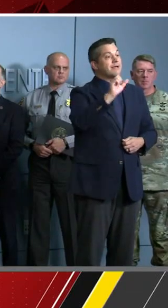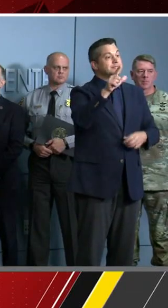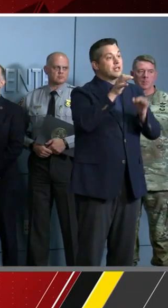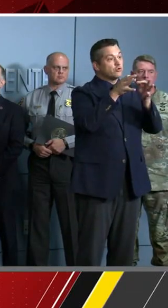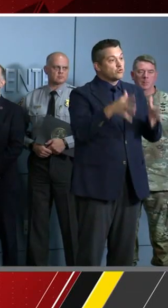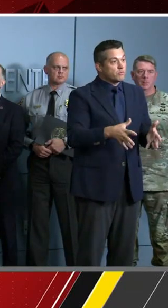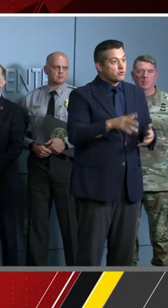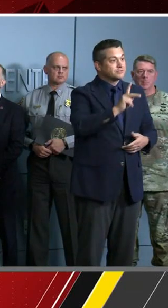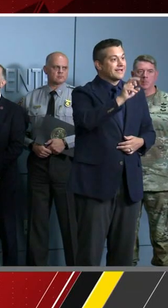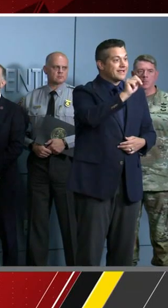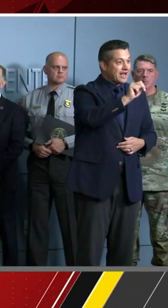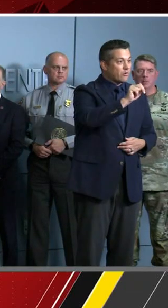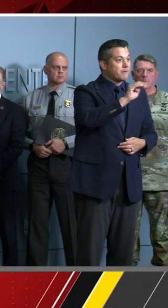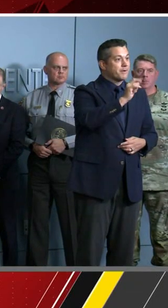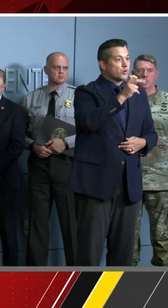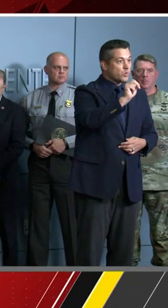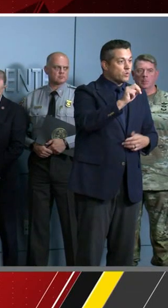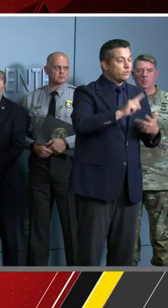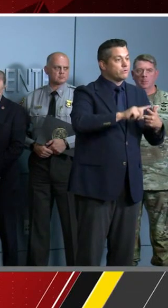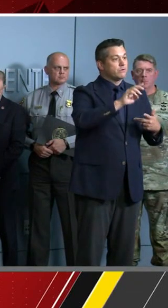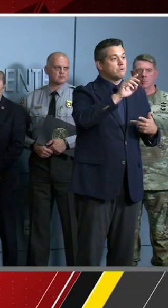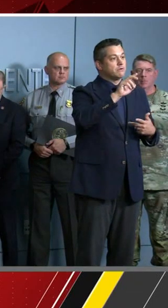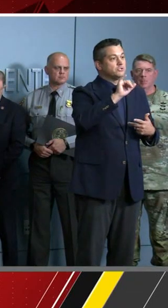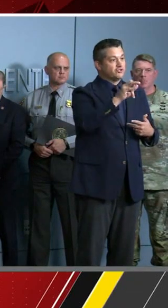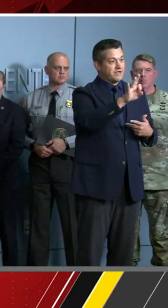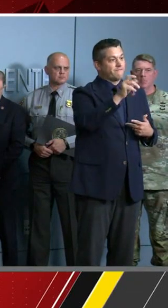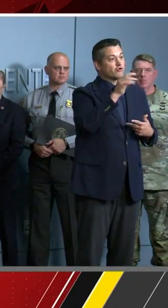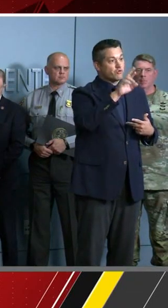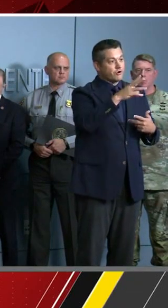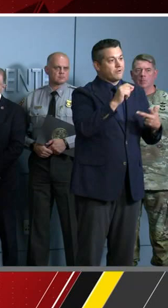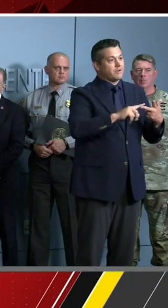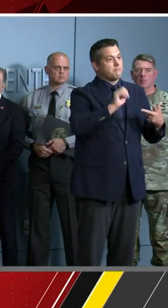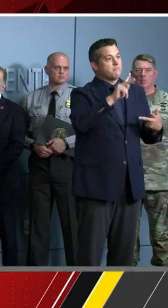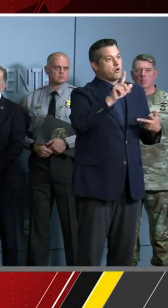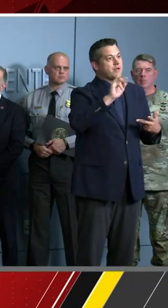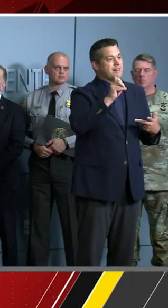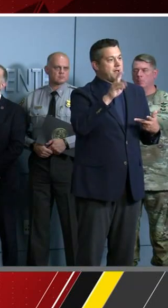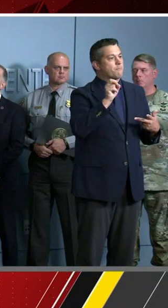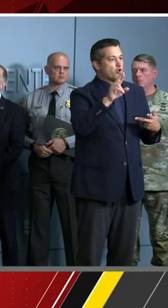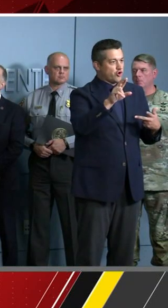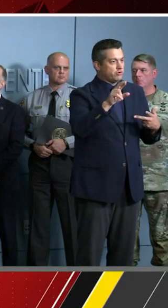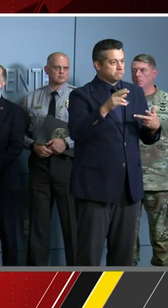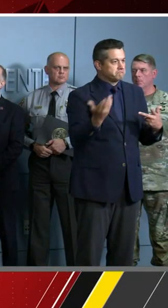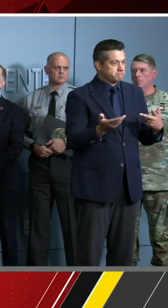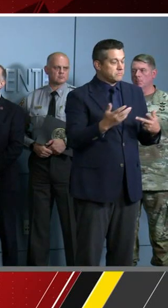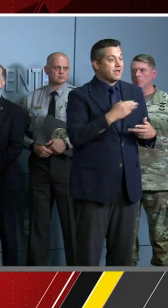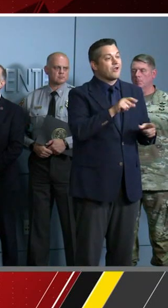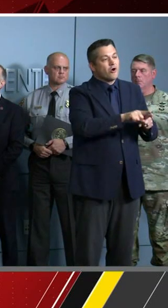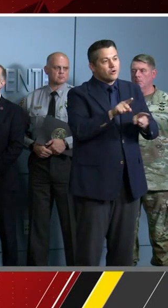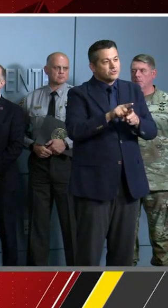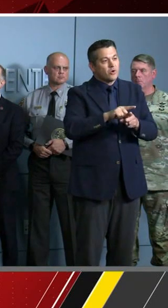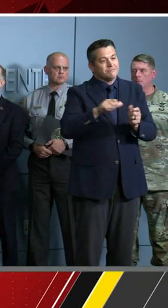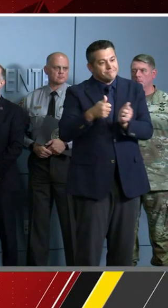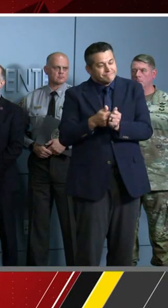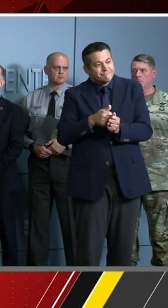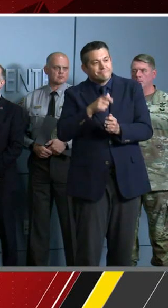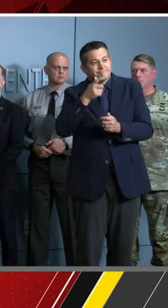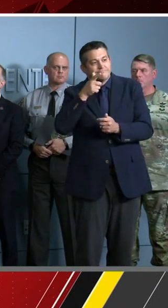Jeff Greer and Mark Lineberger. And behind the scenes, as always